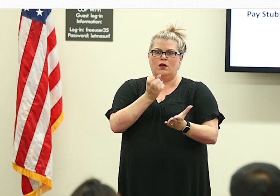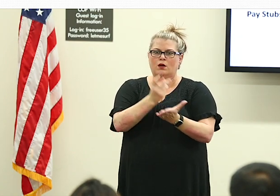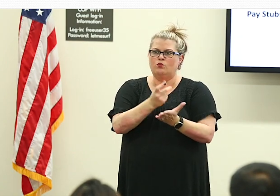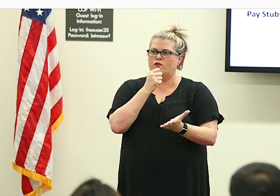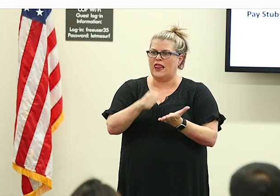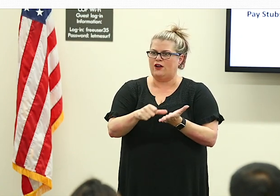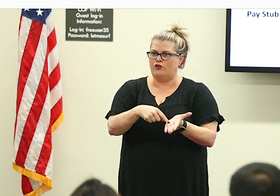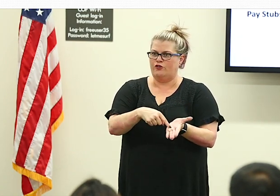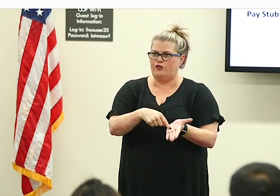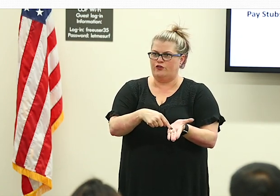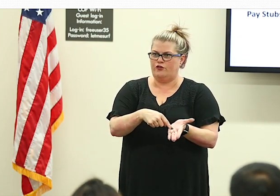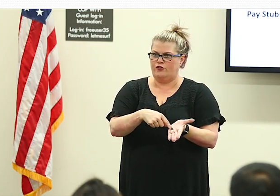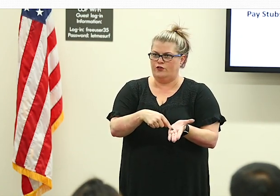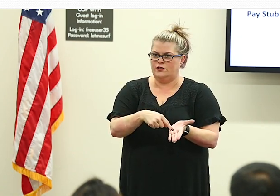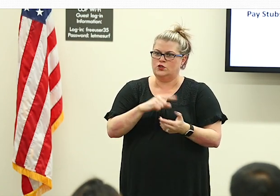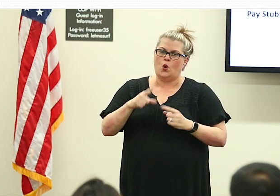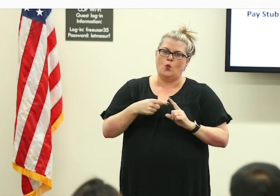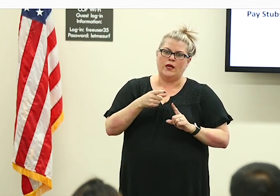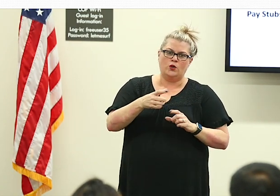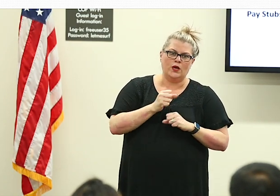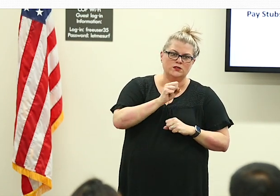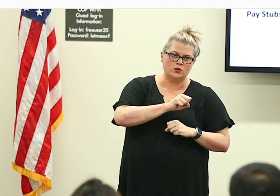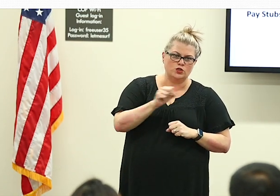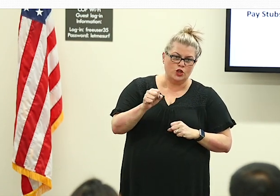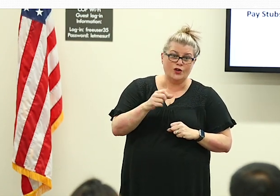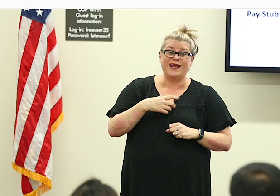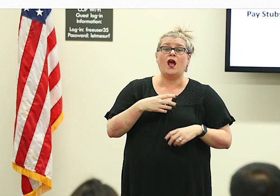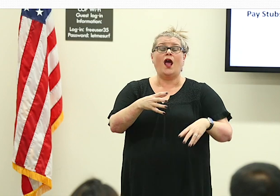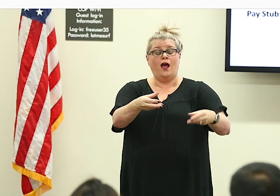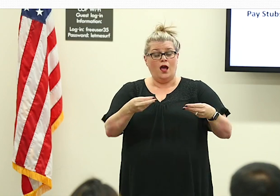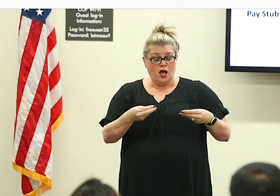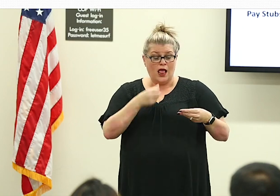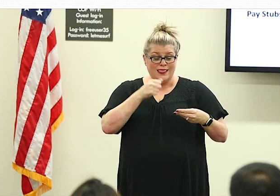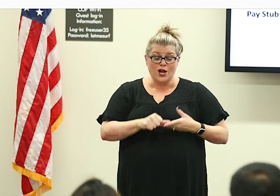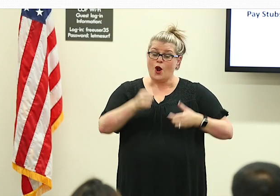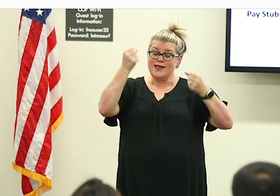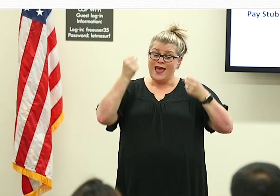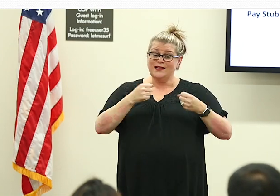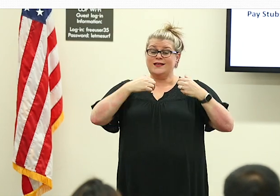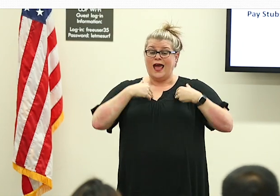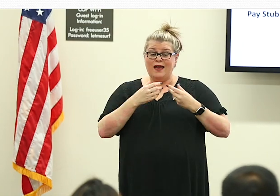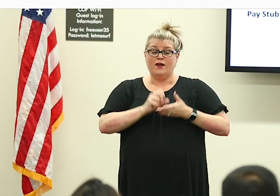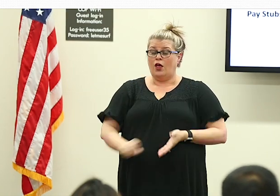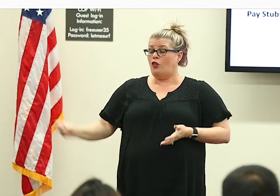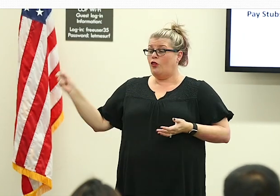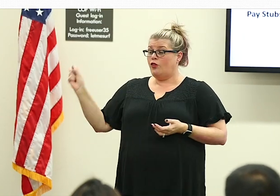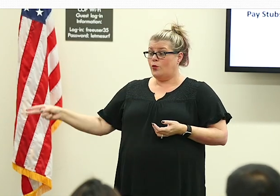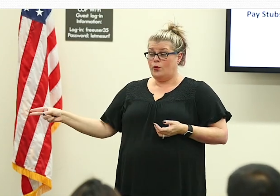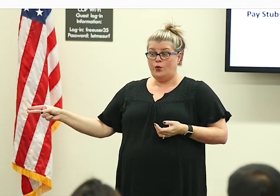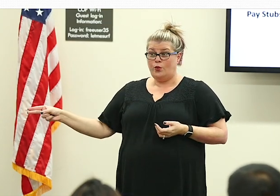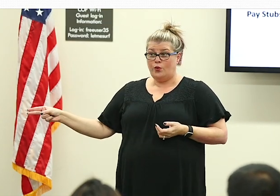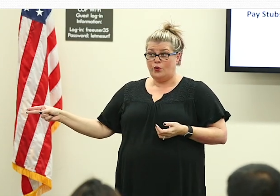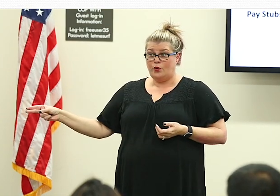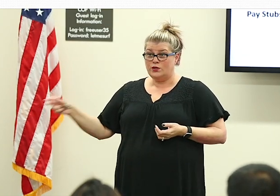and you got your letter in November and you tossed it, or you didn't get it, you can go ahead and start requesting copies of those documents.